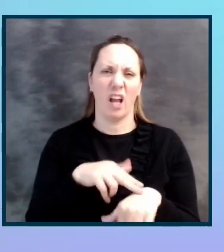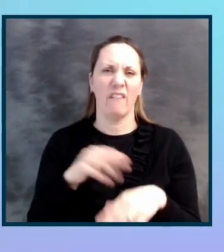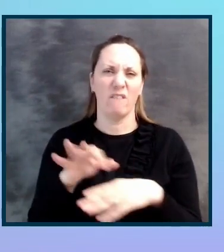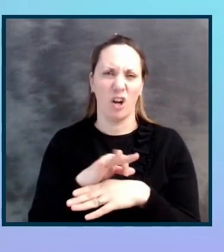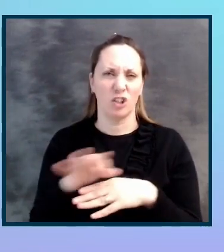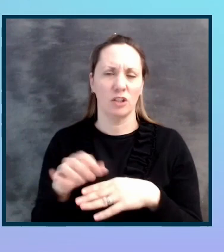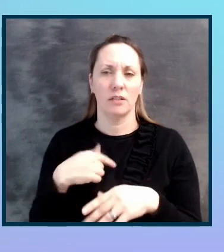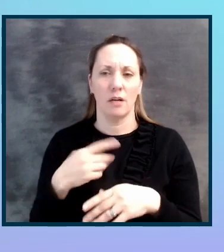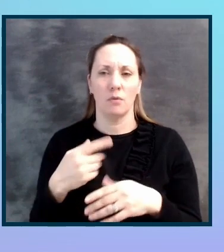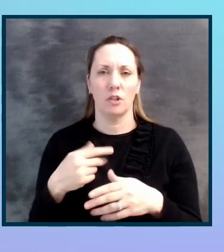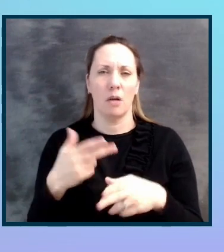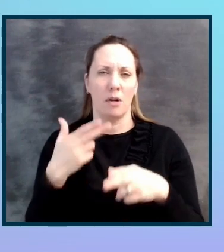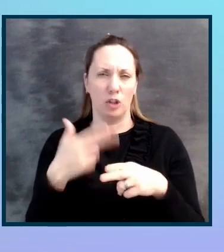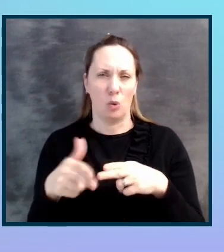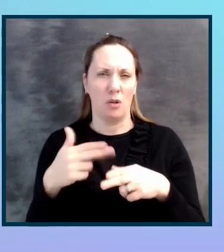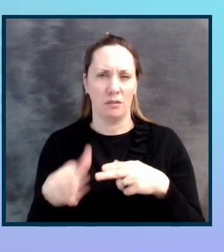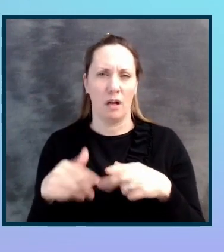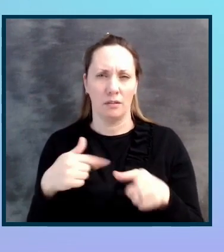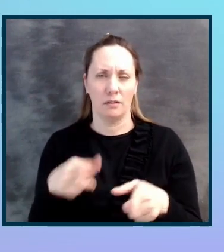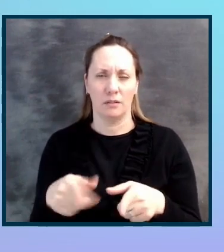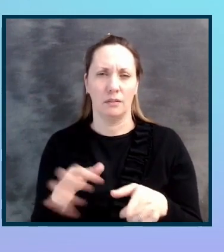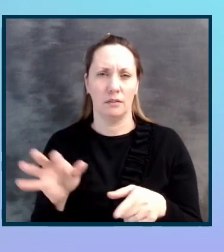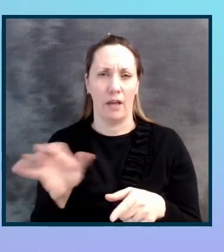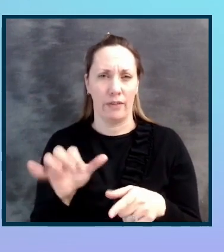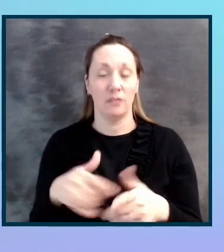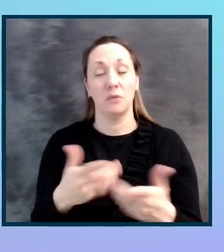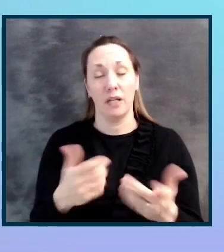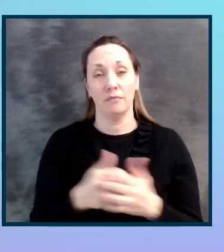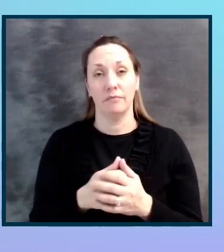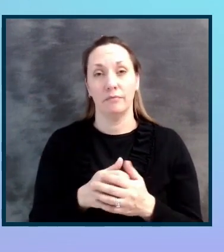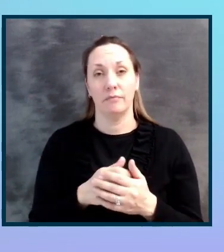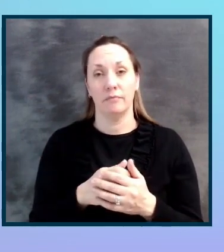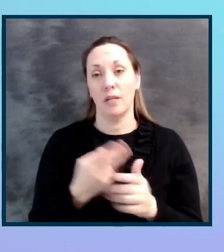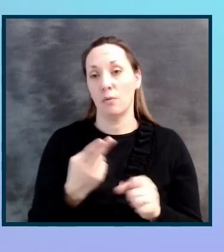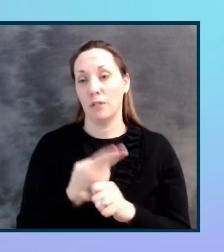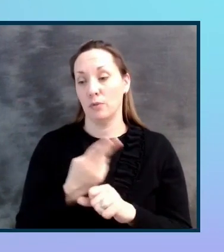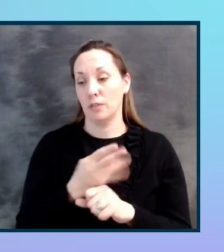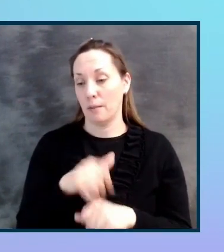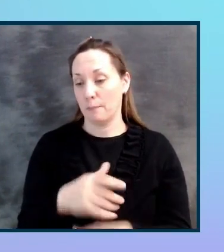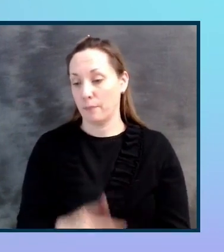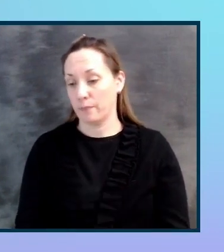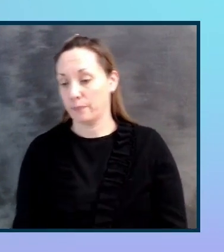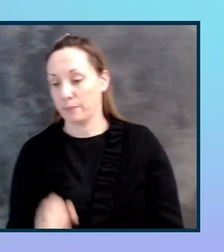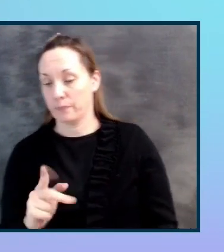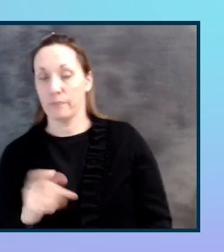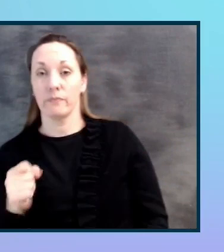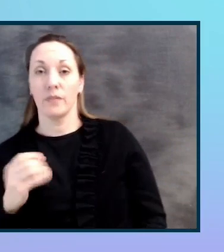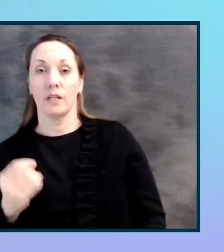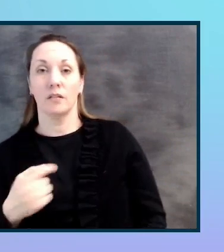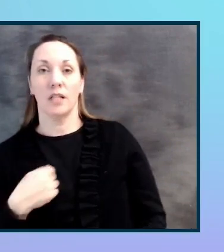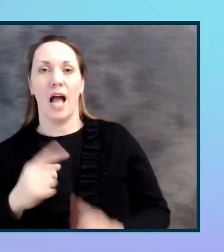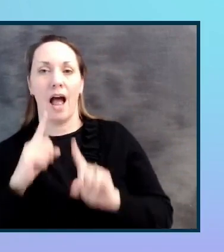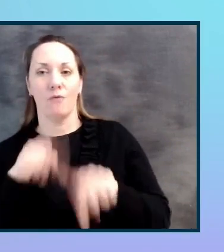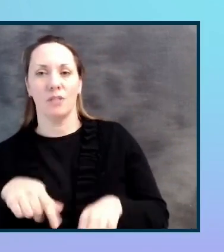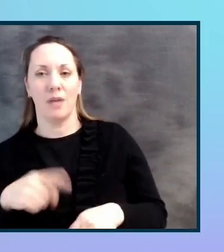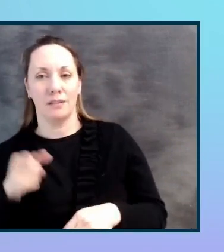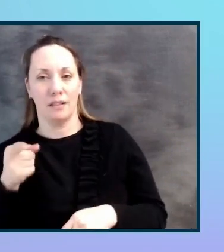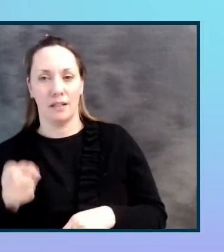for shortcuts on there so yeah, that would be using them. Okay, so I responded to this one already while